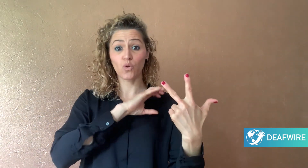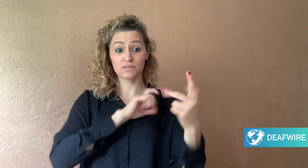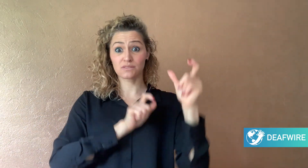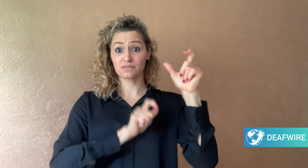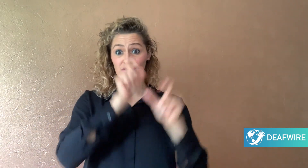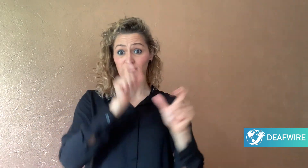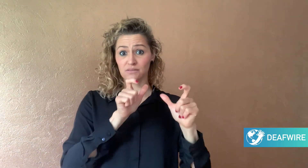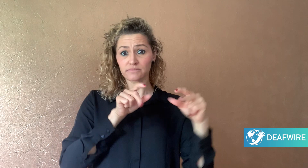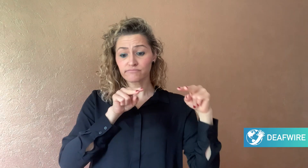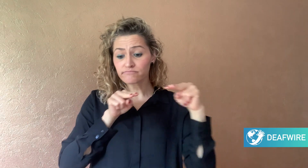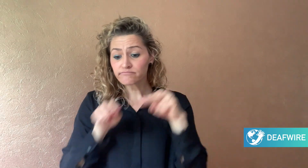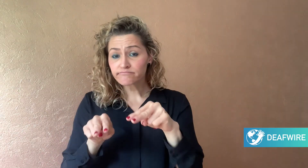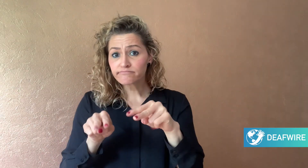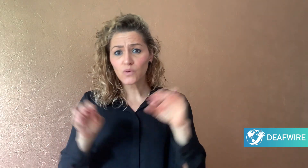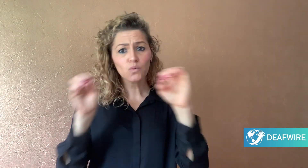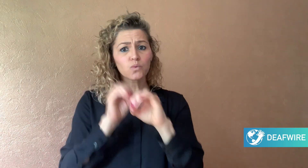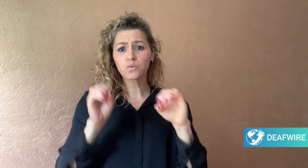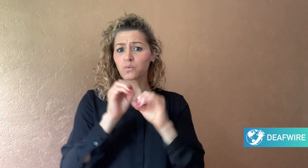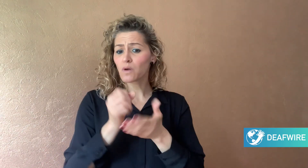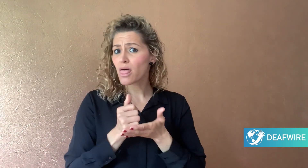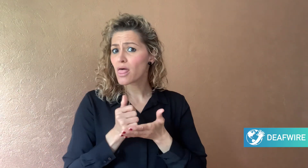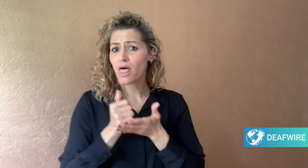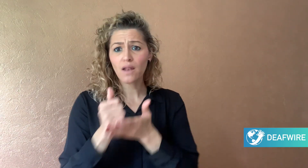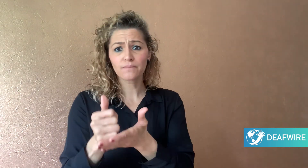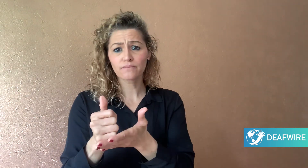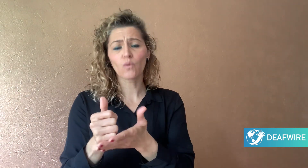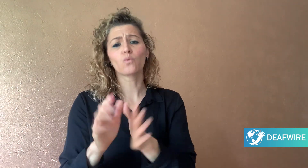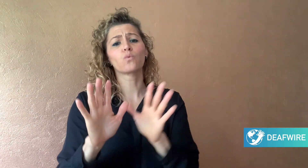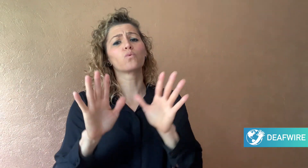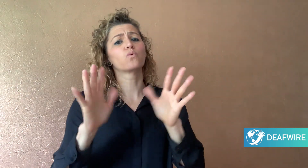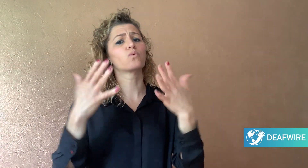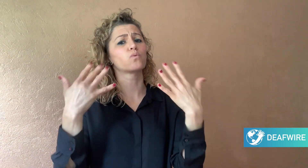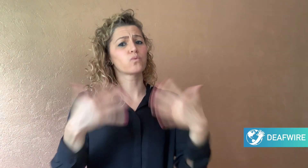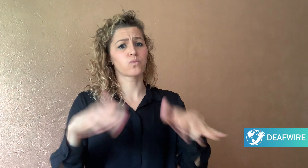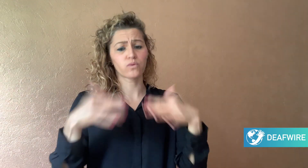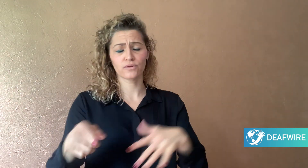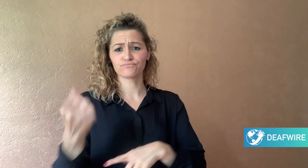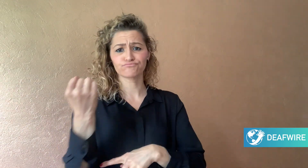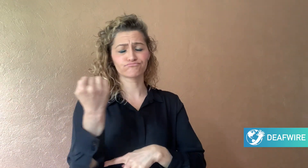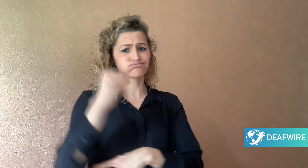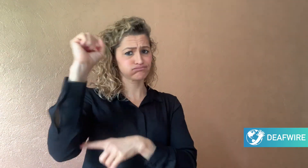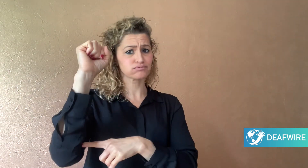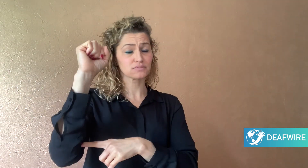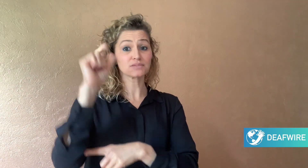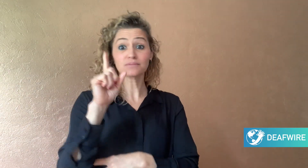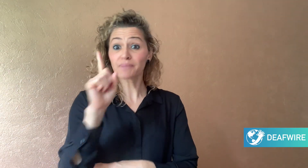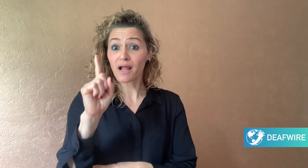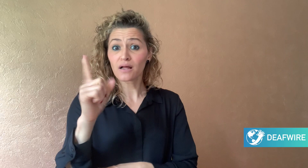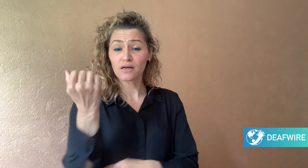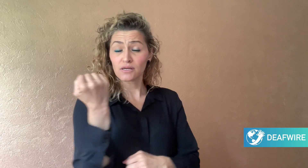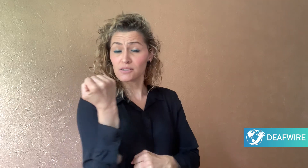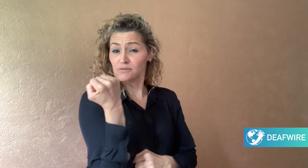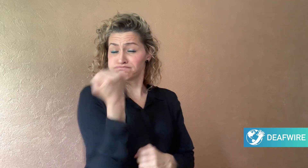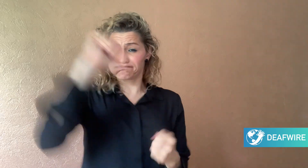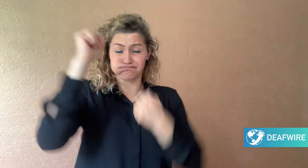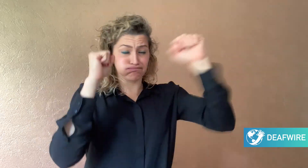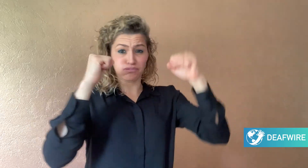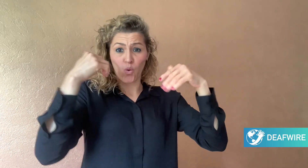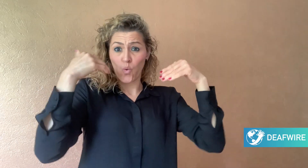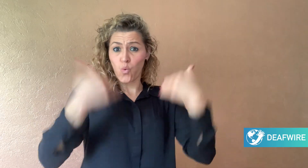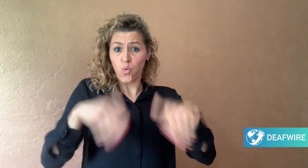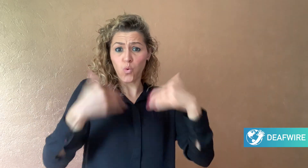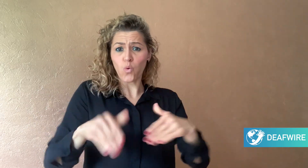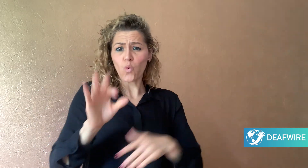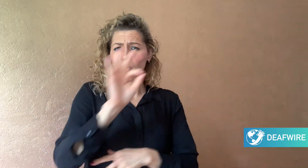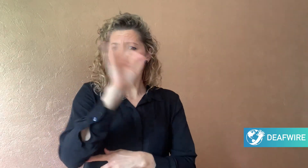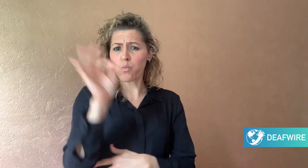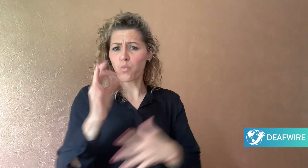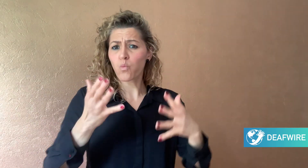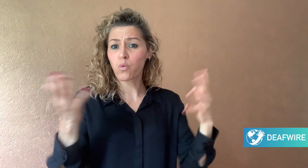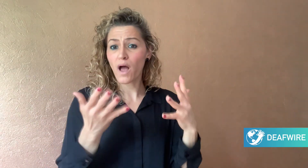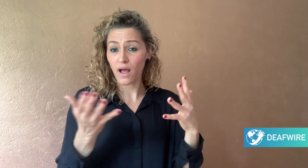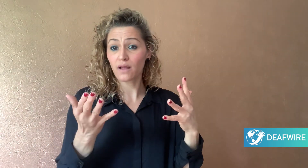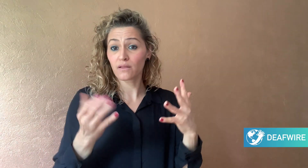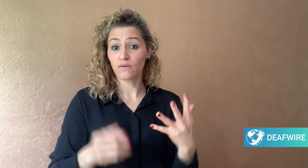while 3 other police officers looked on.